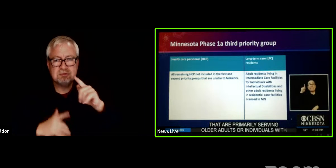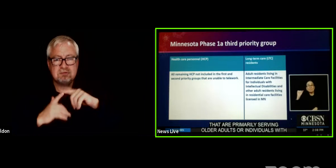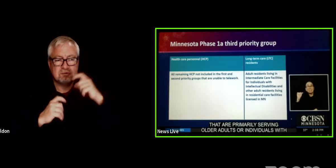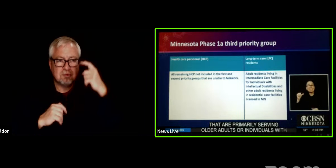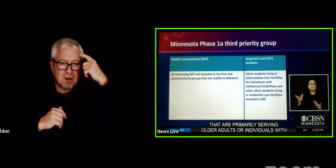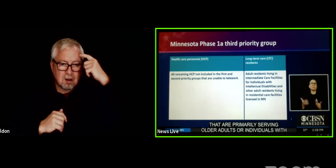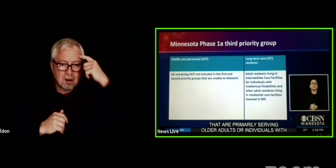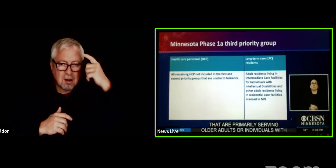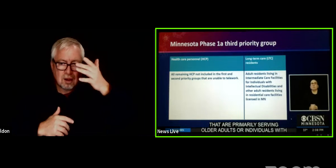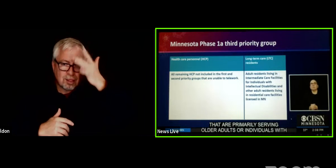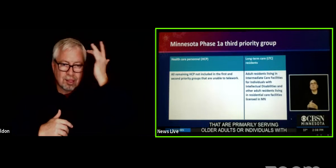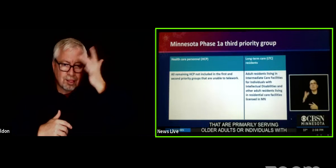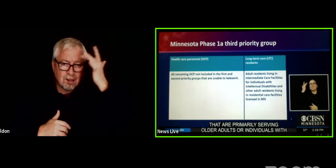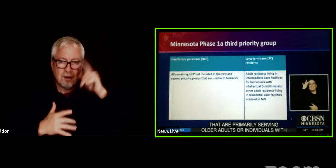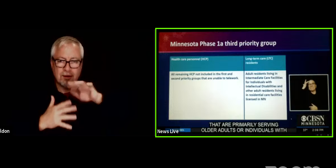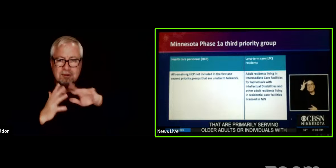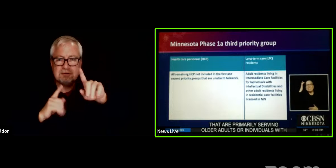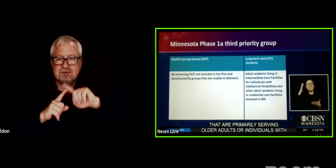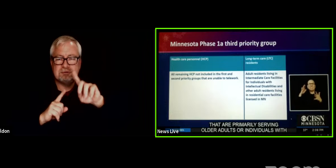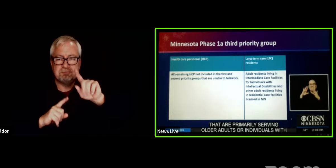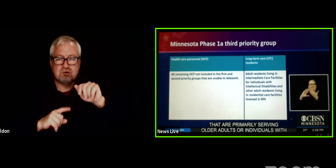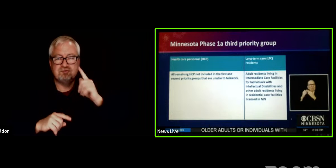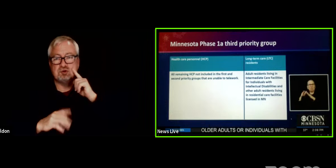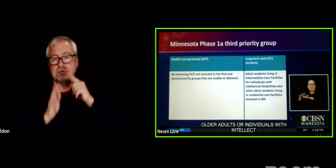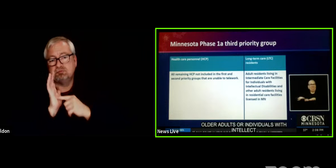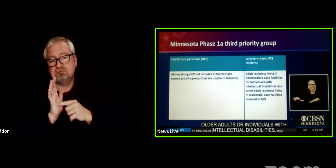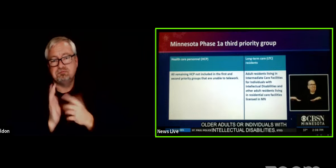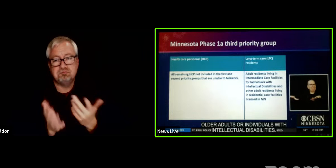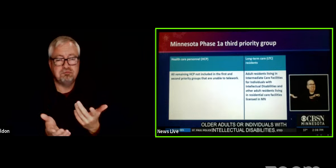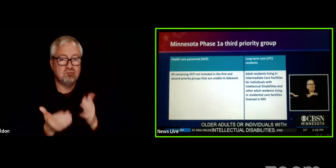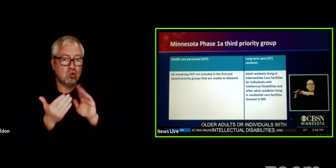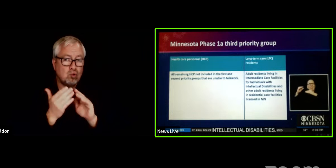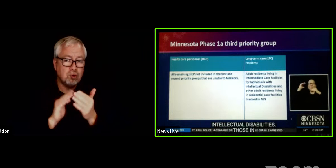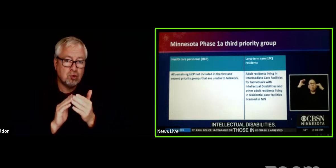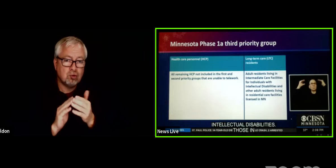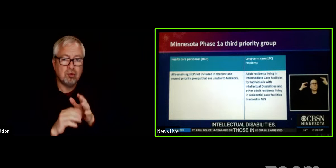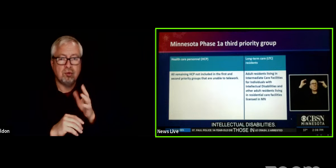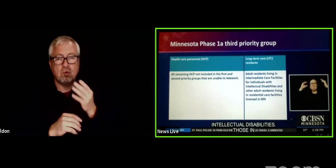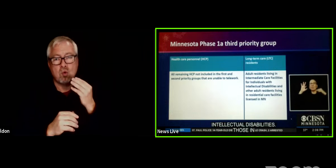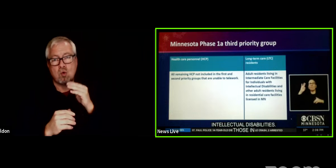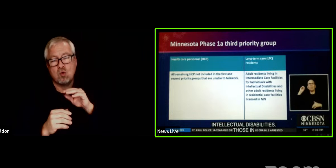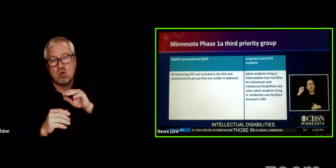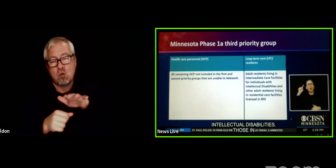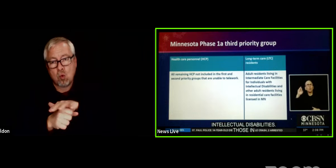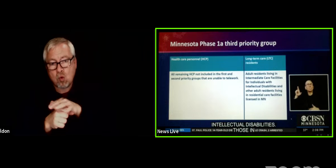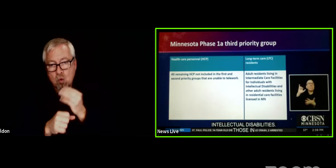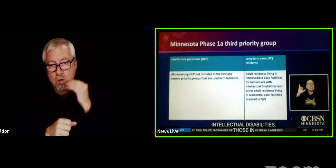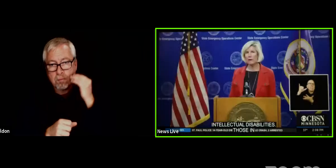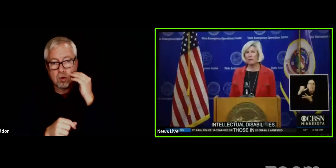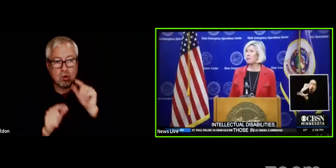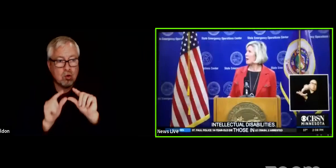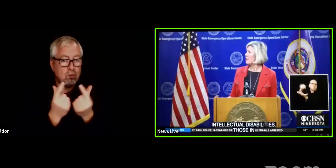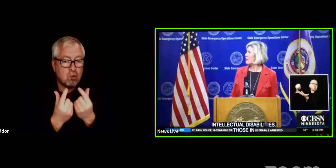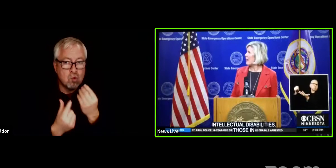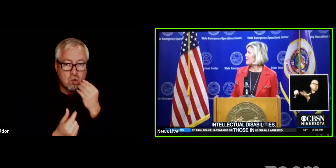RESIDENTIAL SETTINGS AND ADULT FOSTER CARE. SO THAT GIVES YOU A SENSE OF HOW WE'VE PRIORITIZED